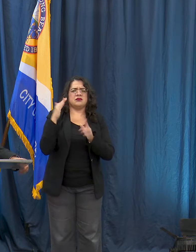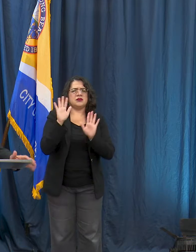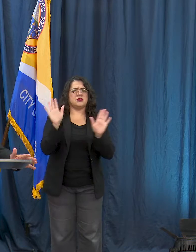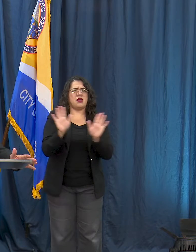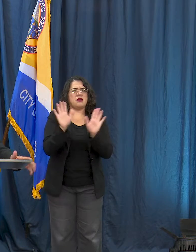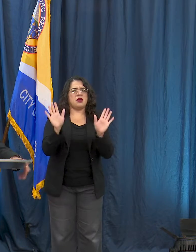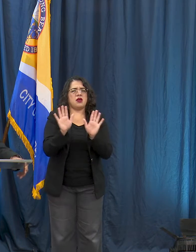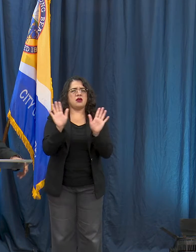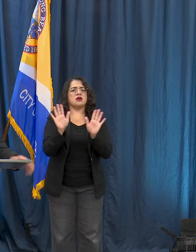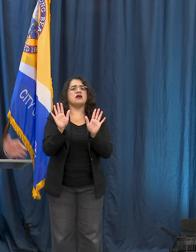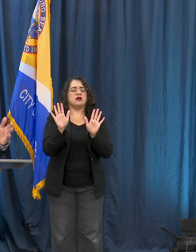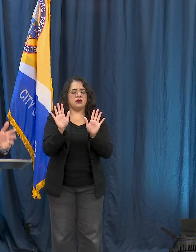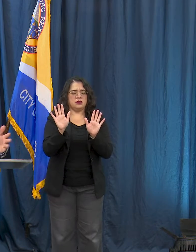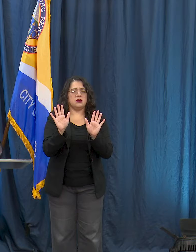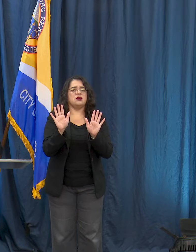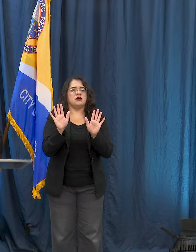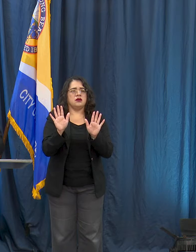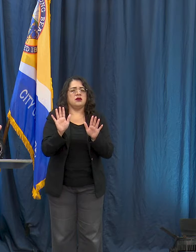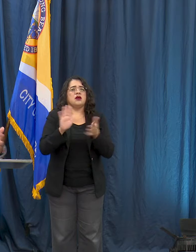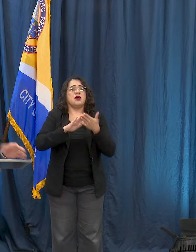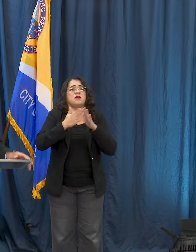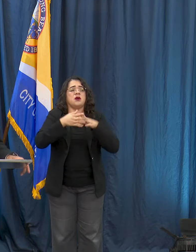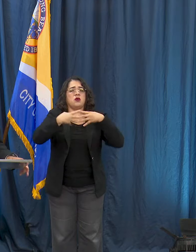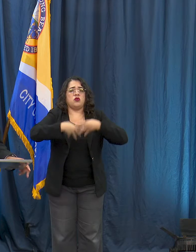peaceful protesting and even Sunday began, as we know, a very